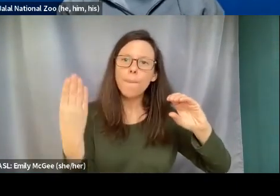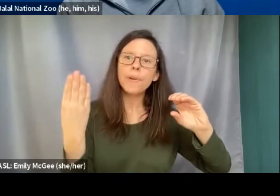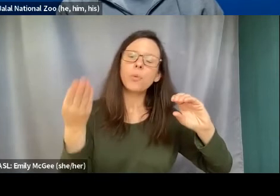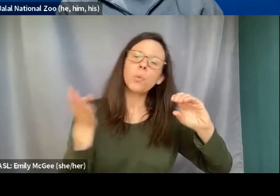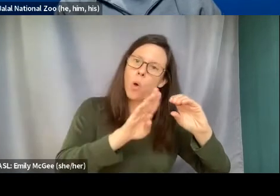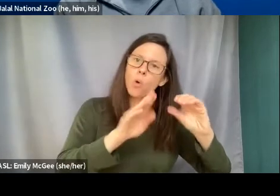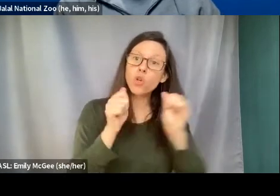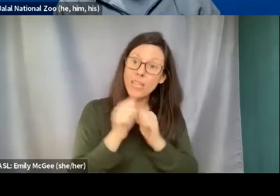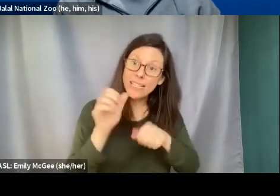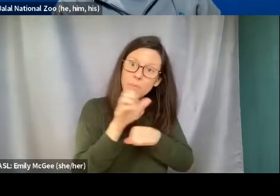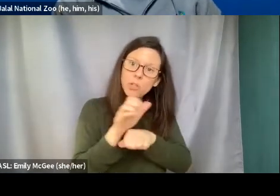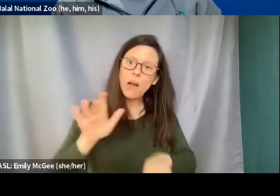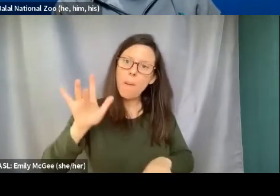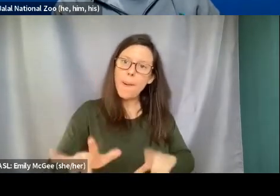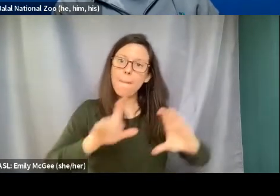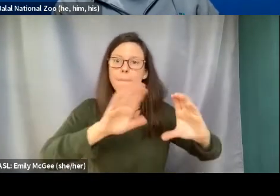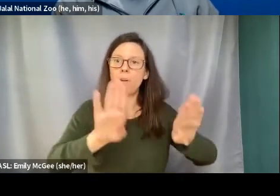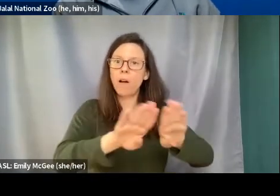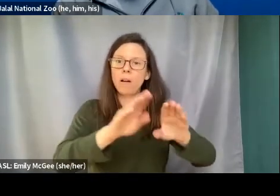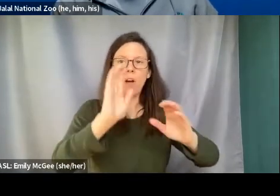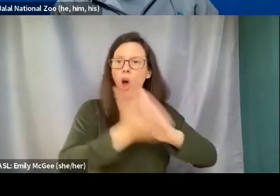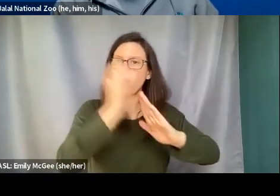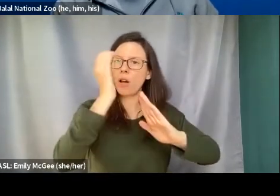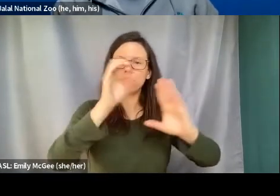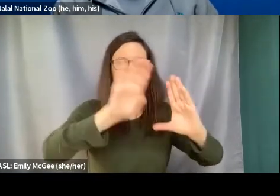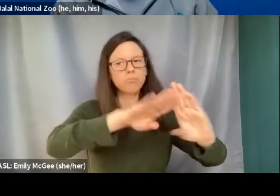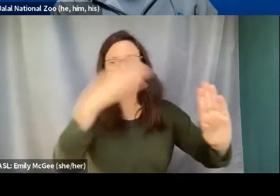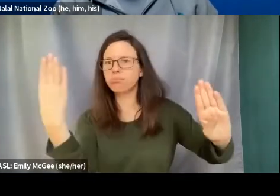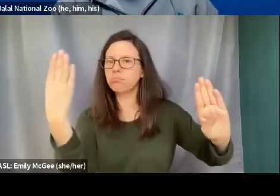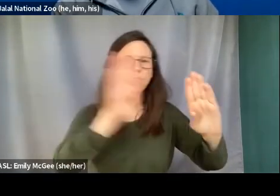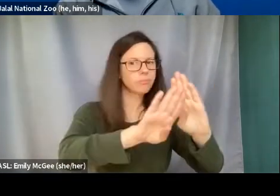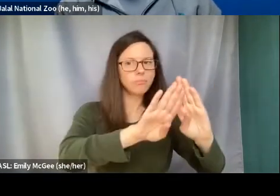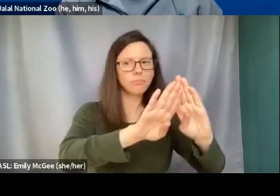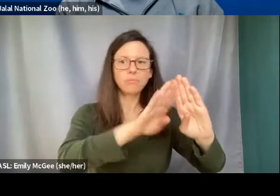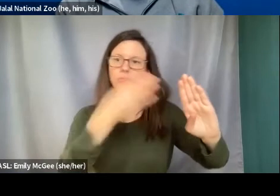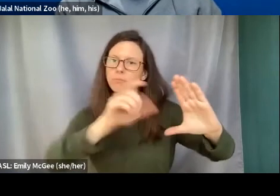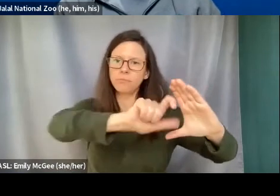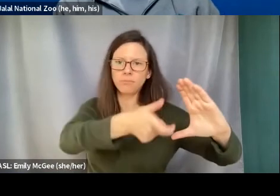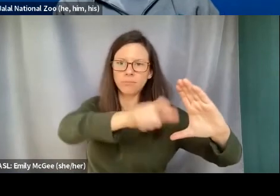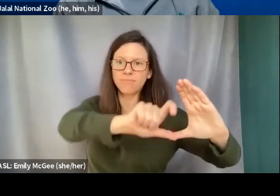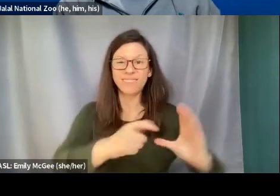The, so yeah, it's a completely automated system so technology has come a long way from where you